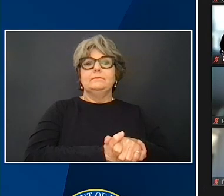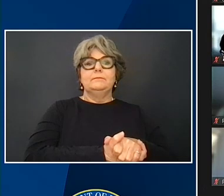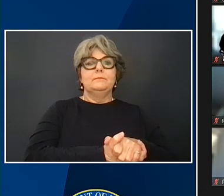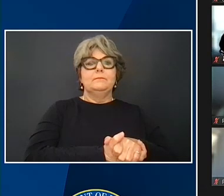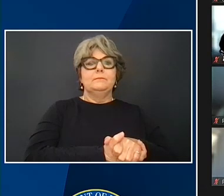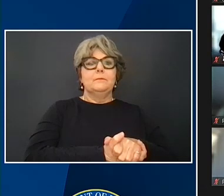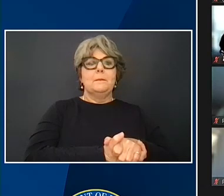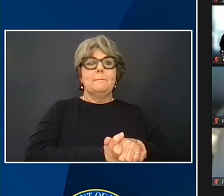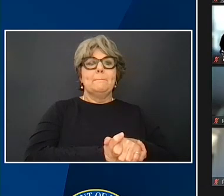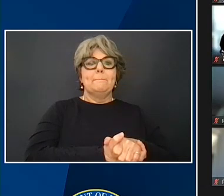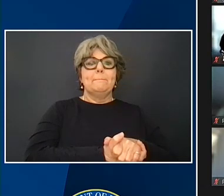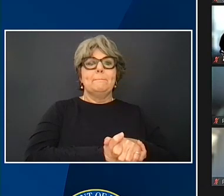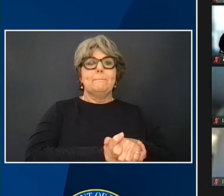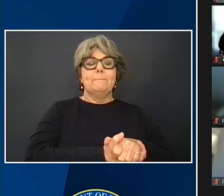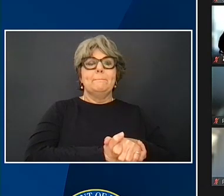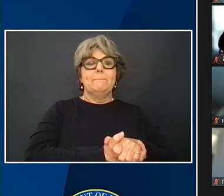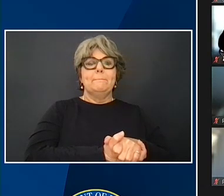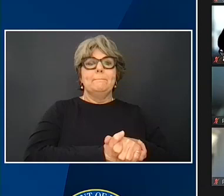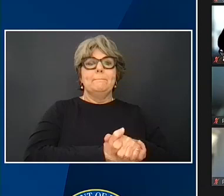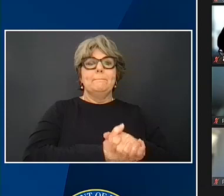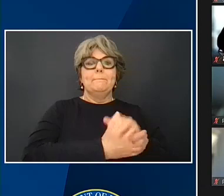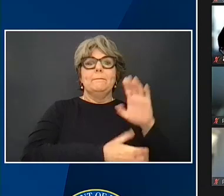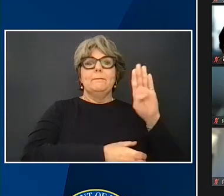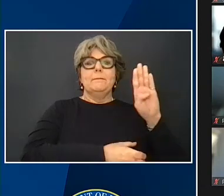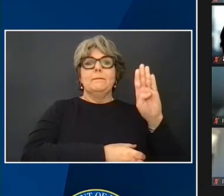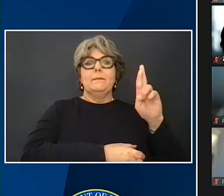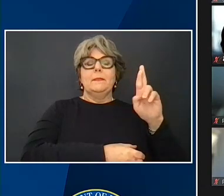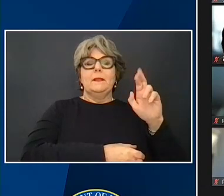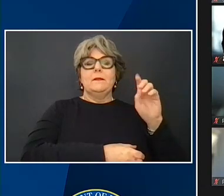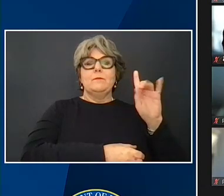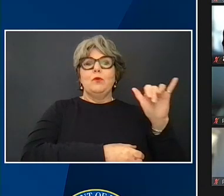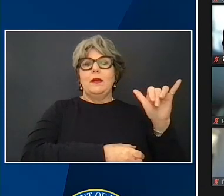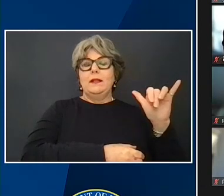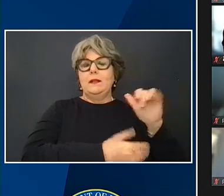Herman, we can't quite hear you. Did you want to speak to the question?